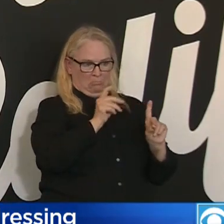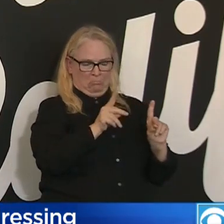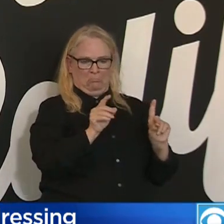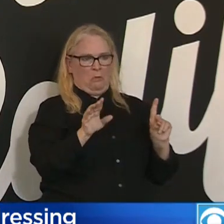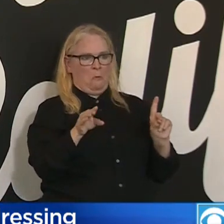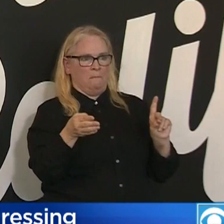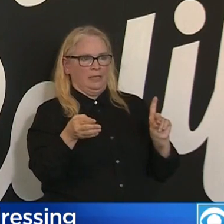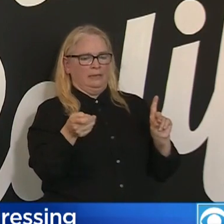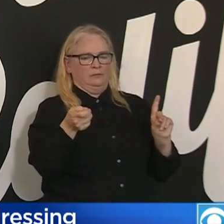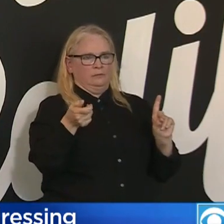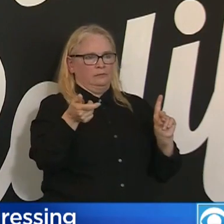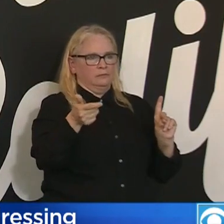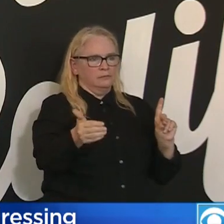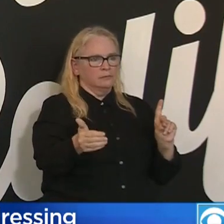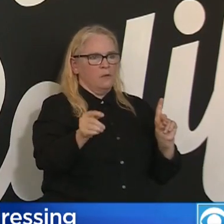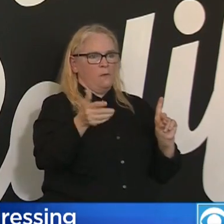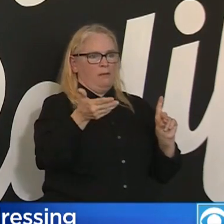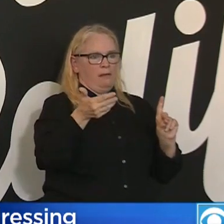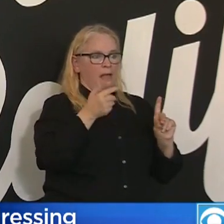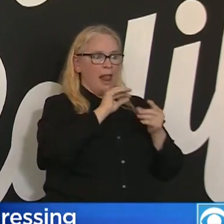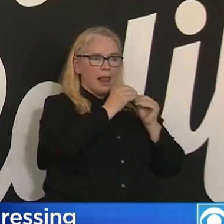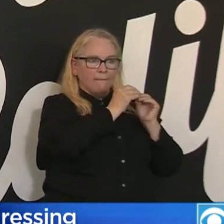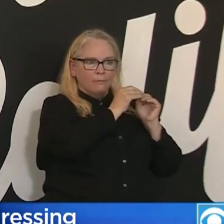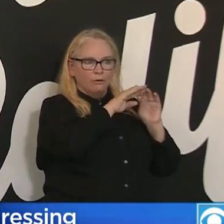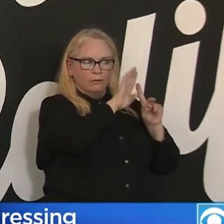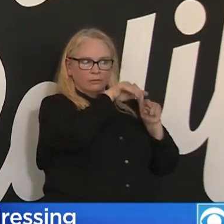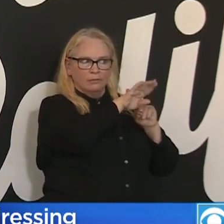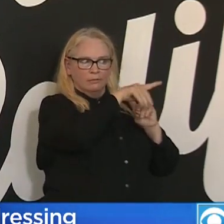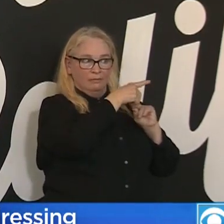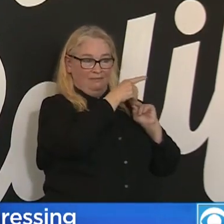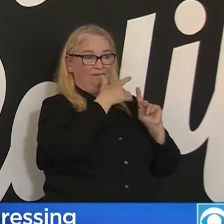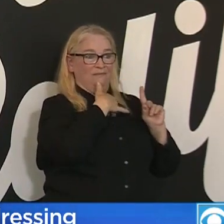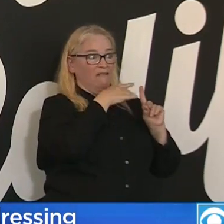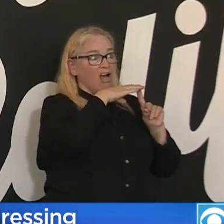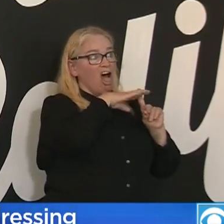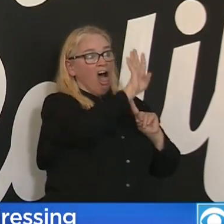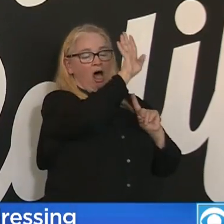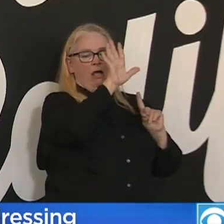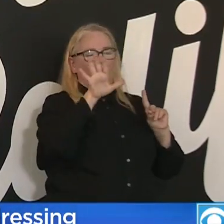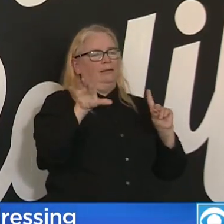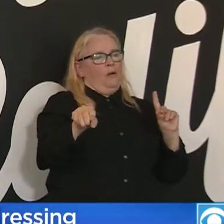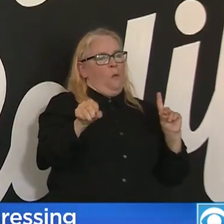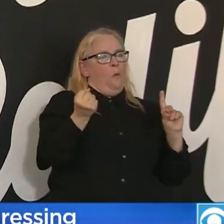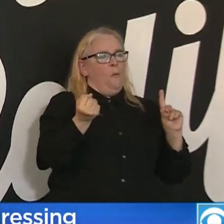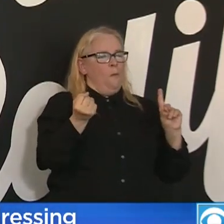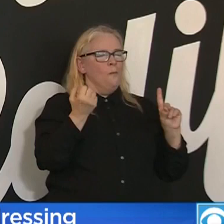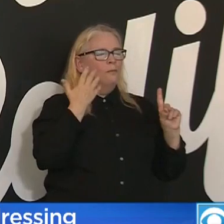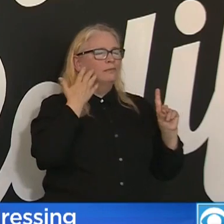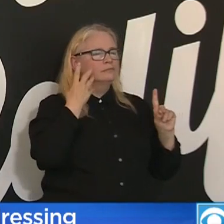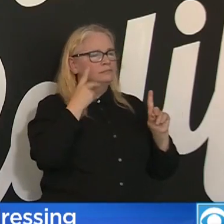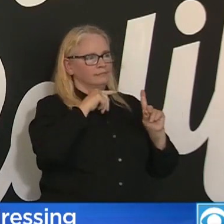MODIFICATIONS OF OUR STAY AT HOME ORDER. MODIFICATIONS PHASED APPROACH, FRAME OF HEALTH FIRST, THESE INDICATORS WILL GUIDE US INTO